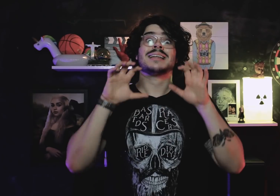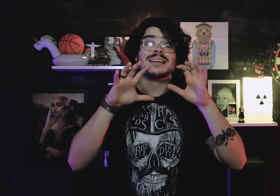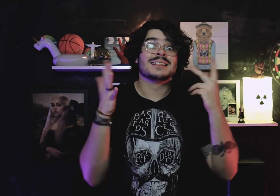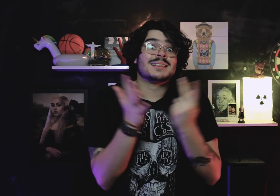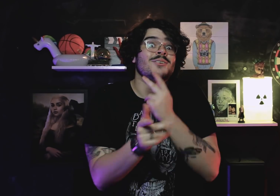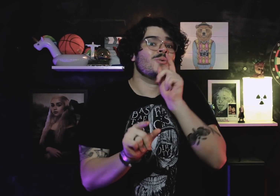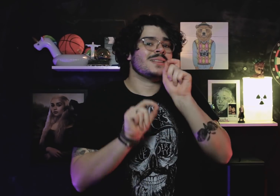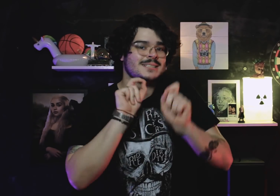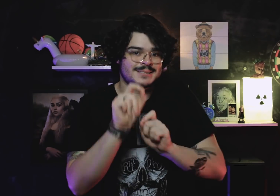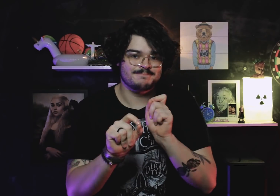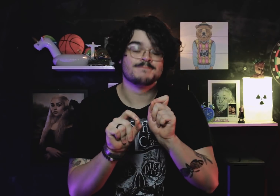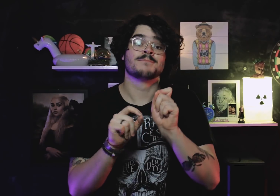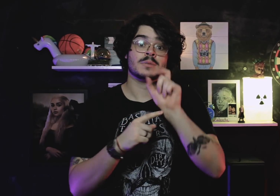So it happened ... they